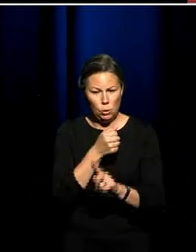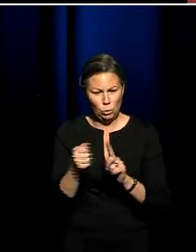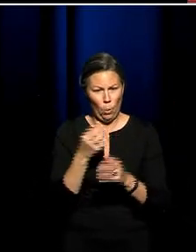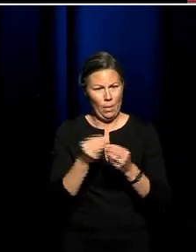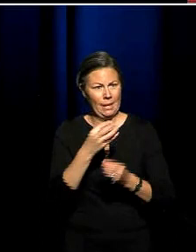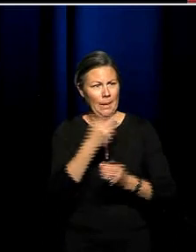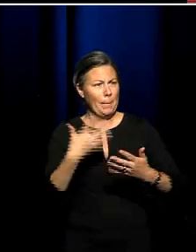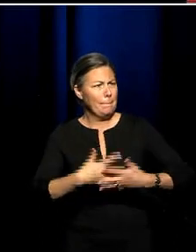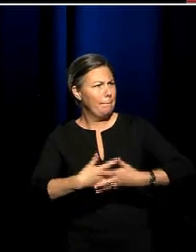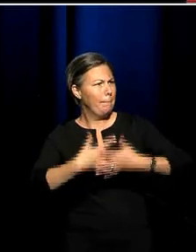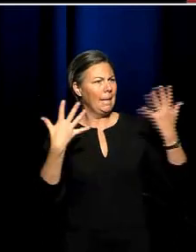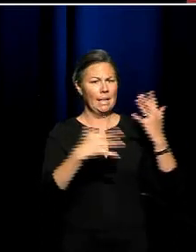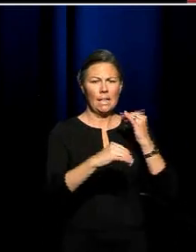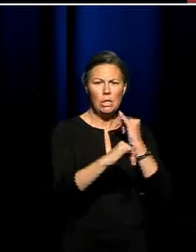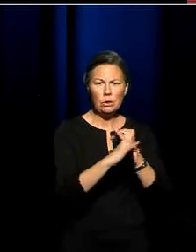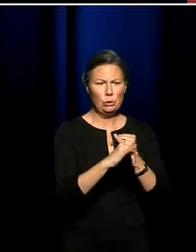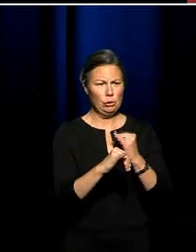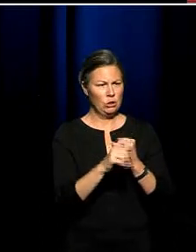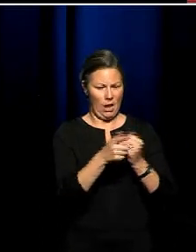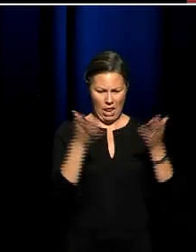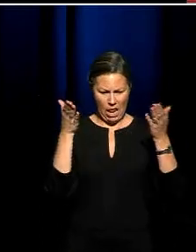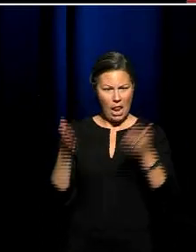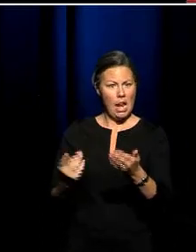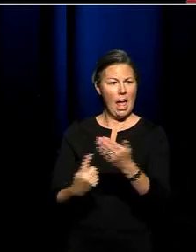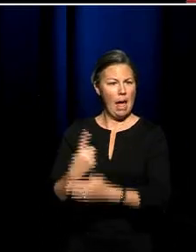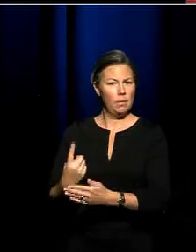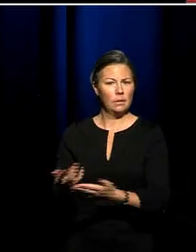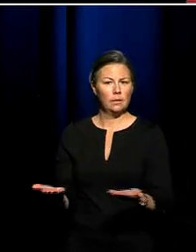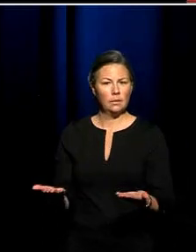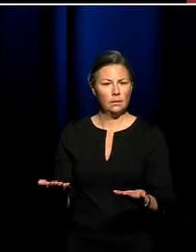Australia in allowing that abuse to occur. The exposure of these